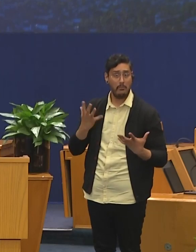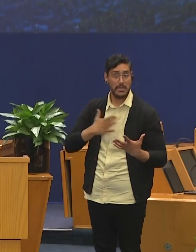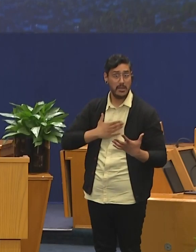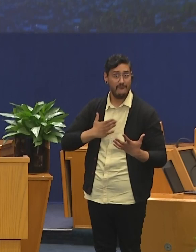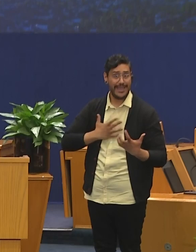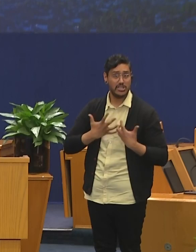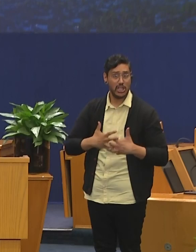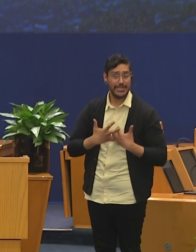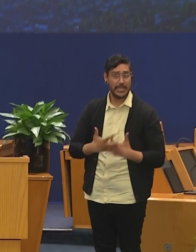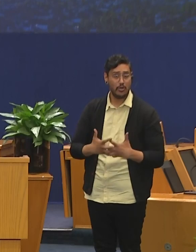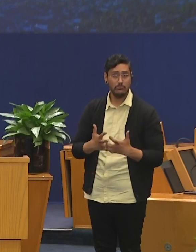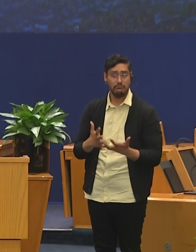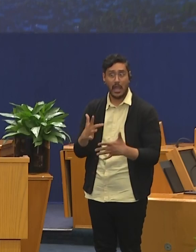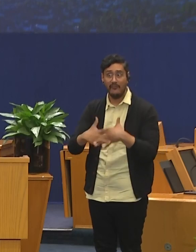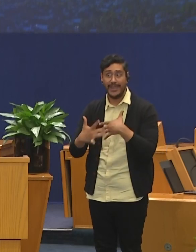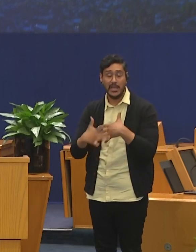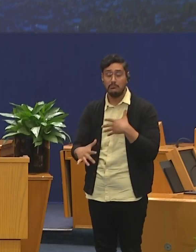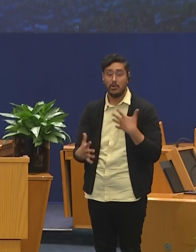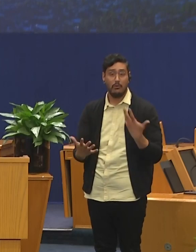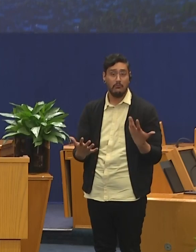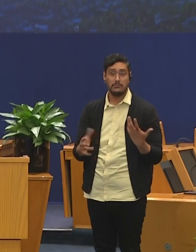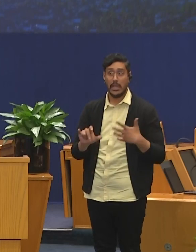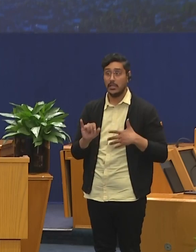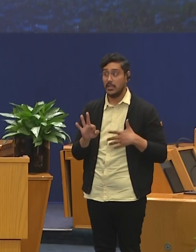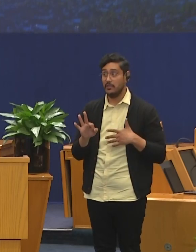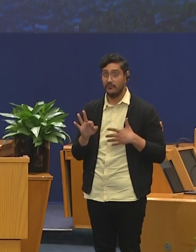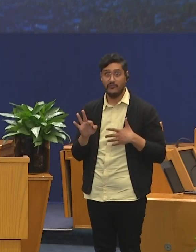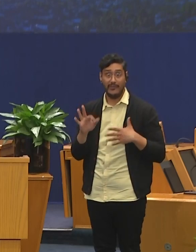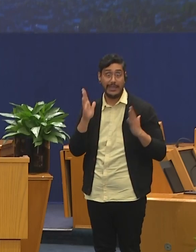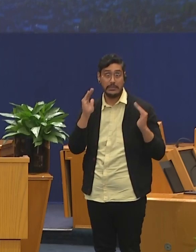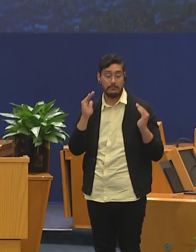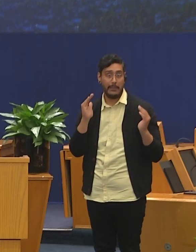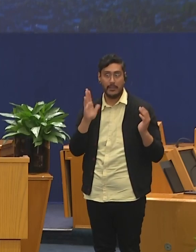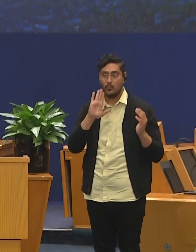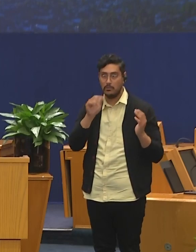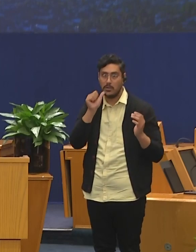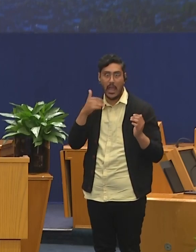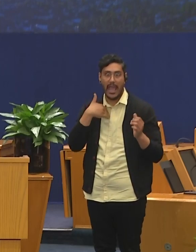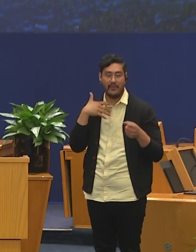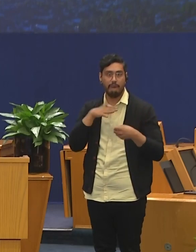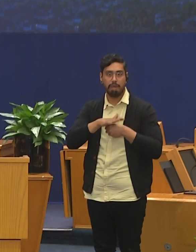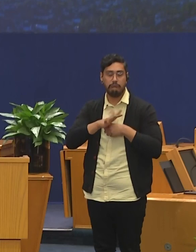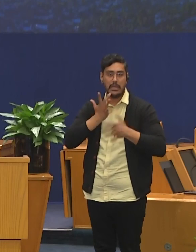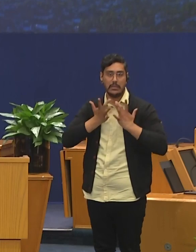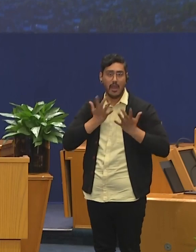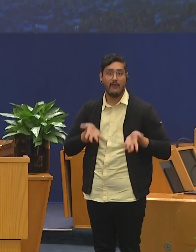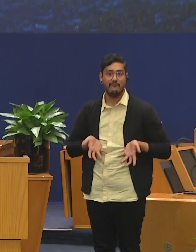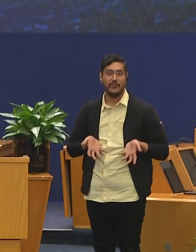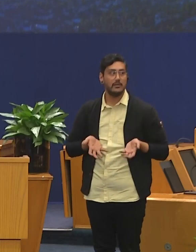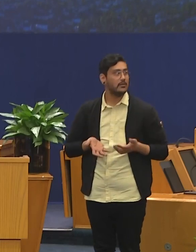SITUATION IN L.A. COUNTY, HOW MANY VENTILATORS ARE AVAILABLE?